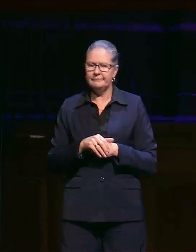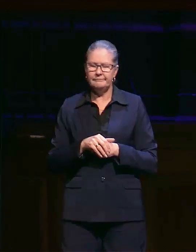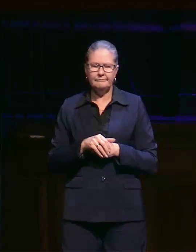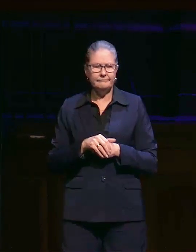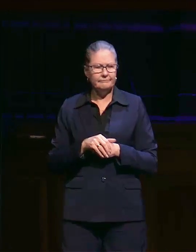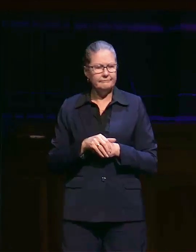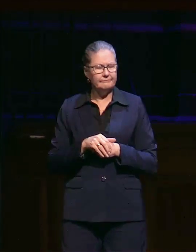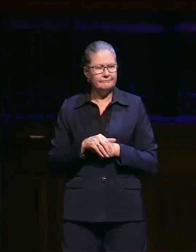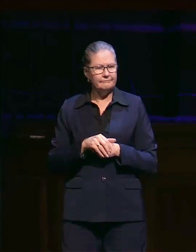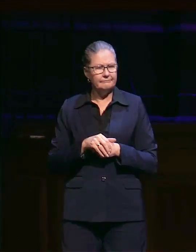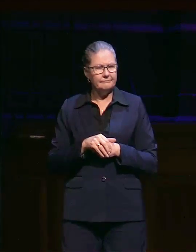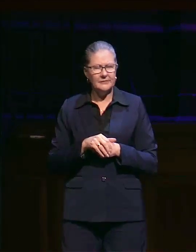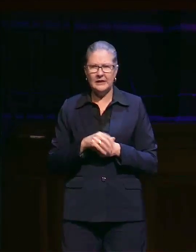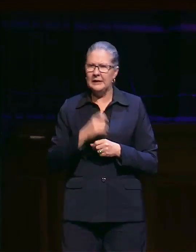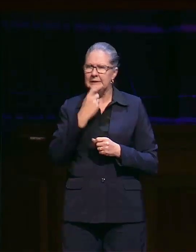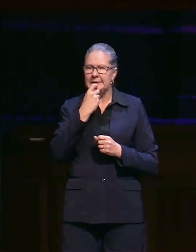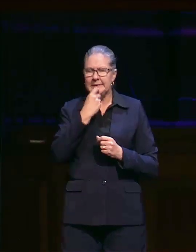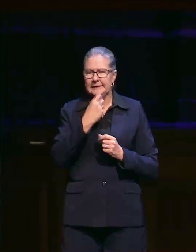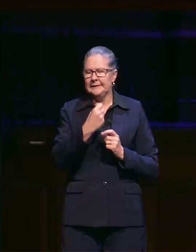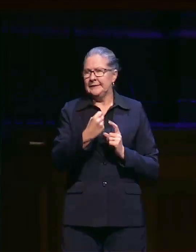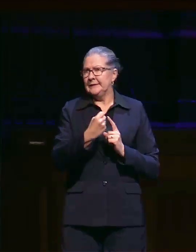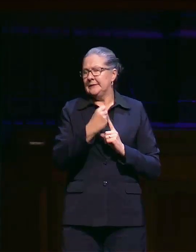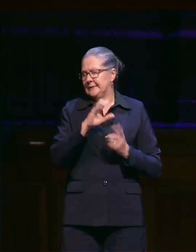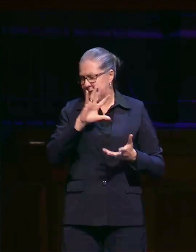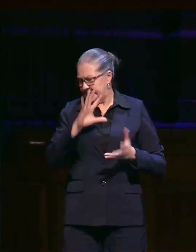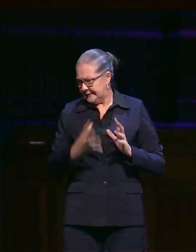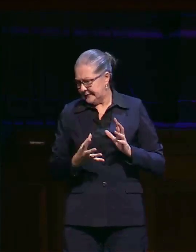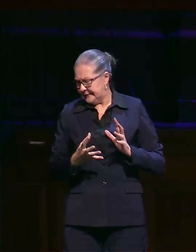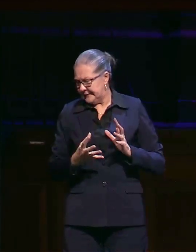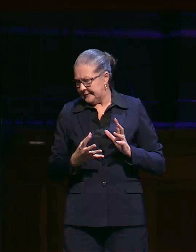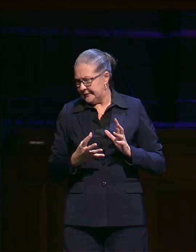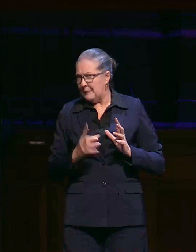if not edifying experience happened to over 10 years ago but it could have